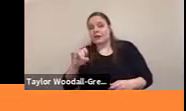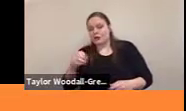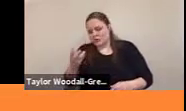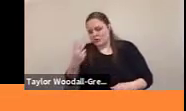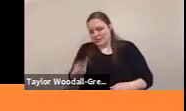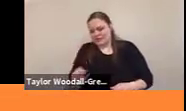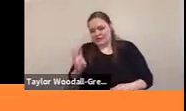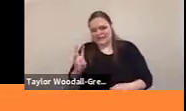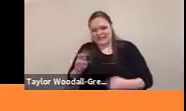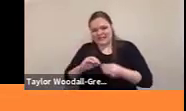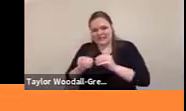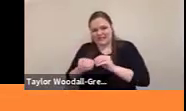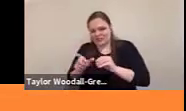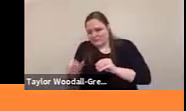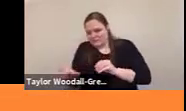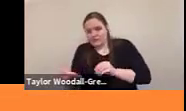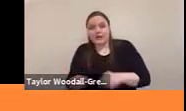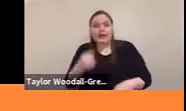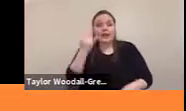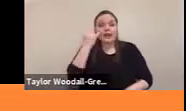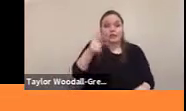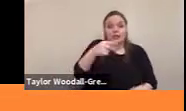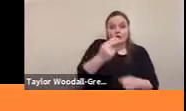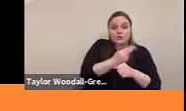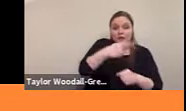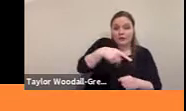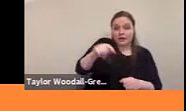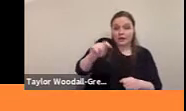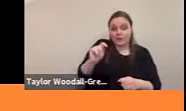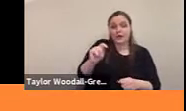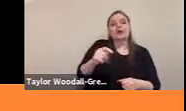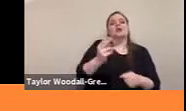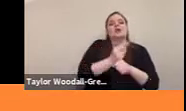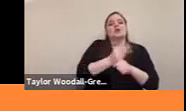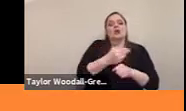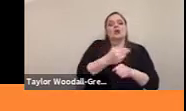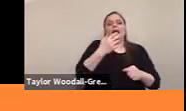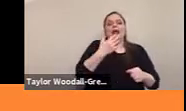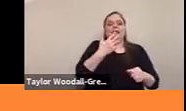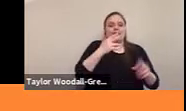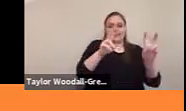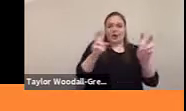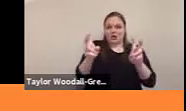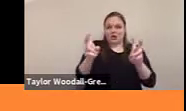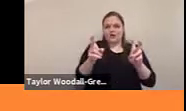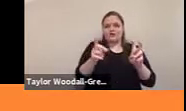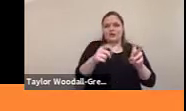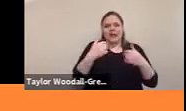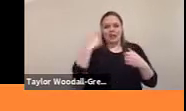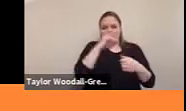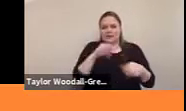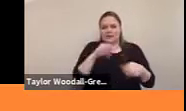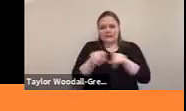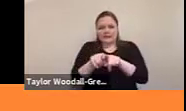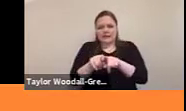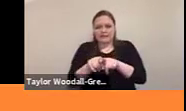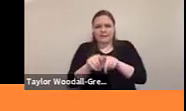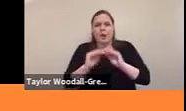If you're using PowerPoint, you can go into the theme colors, and it has a very similar menu, obviously to word,